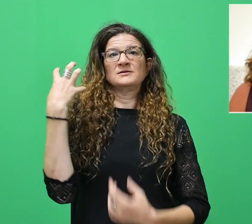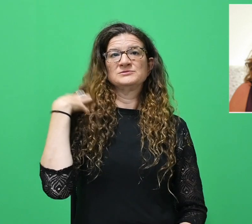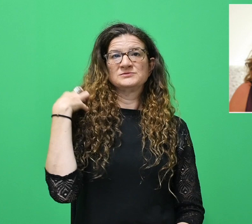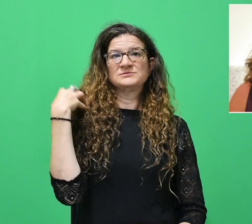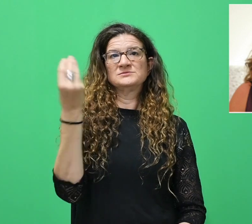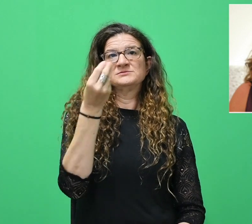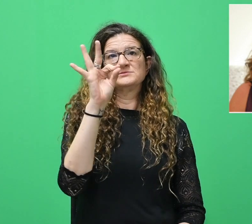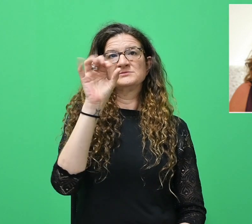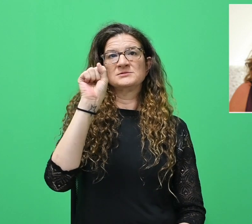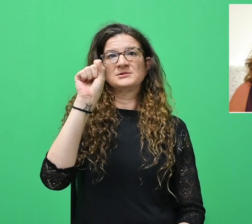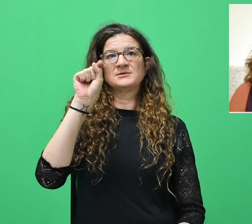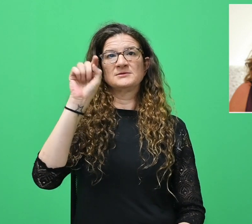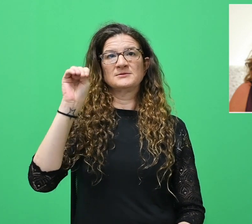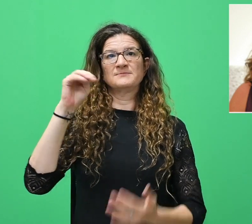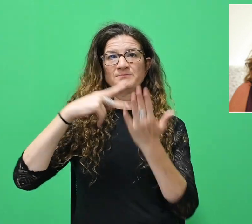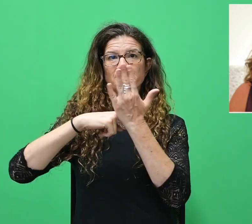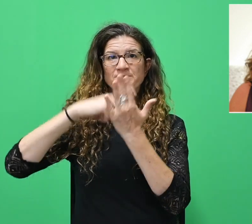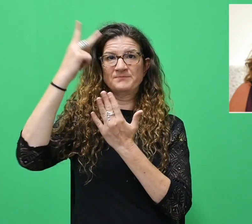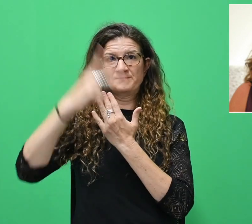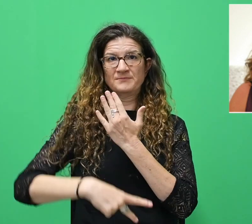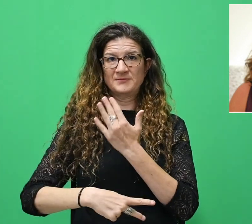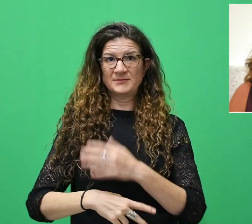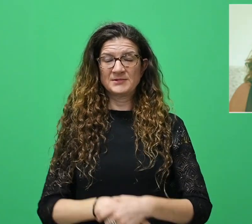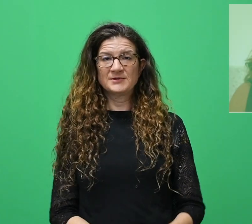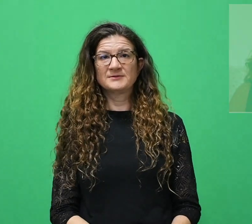Department Chair for Science, Technology, and Math program